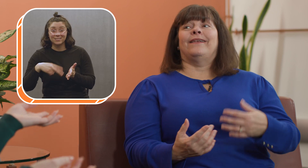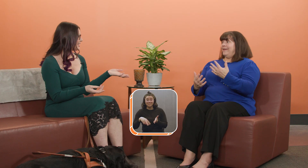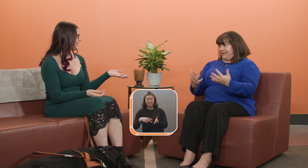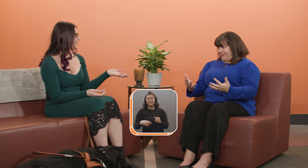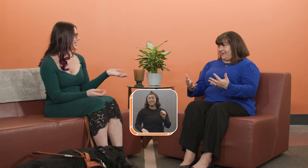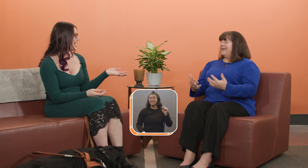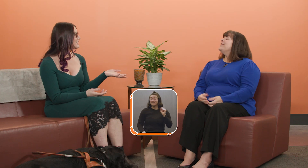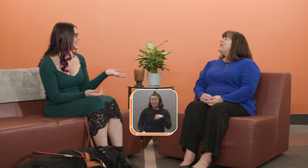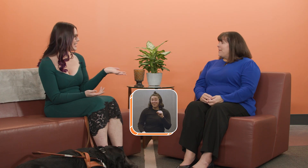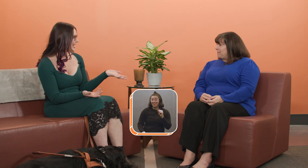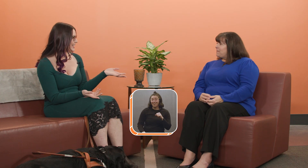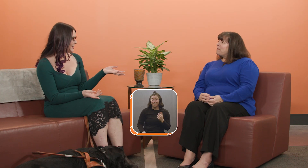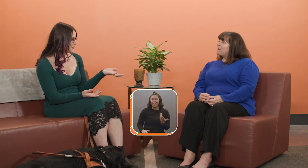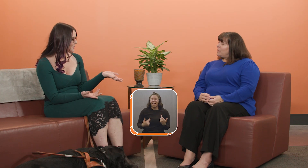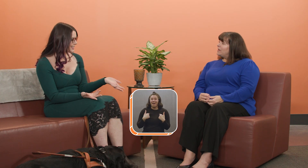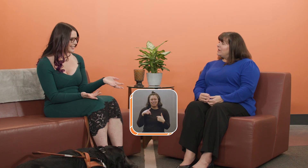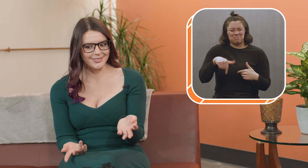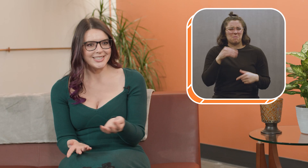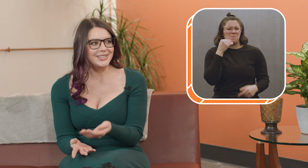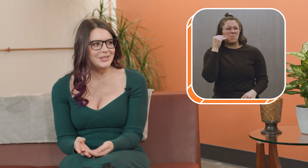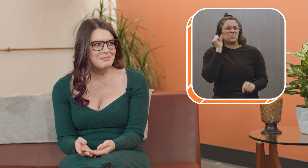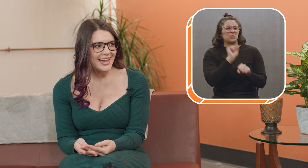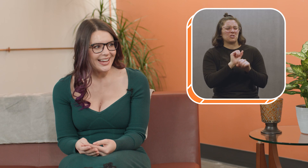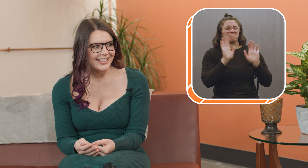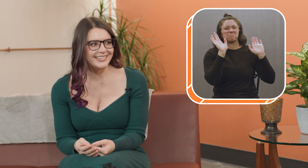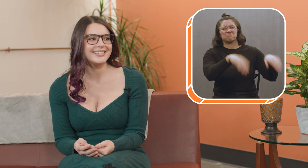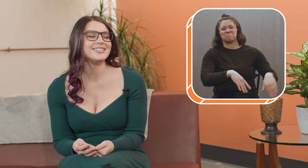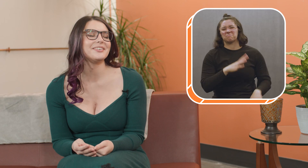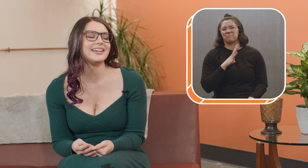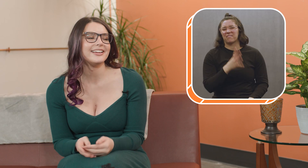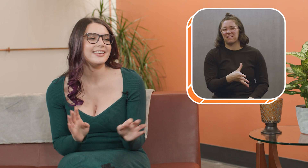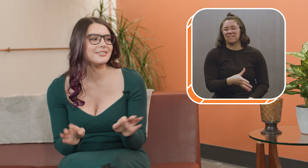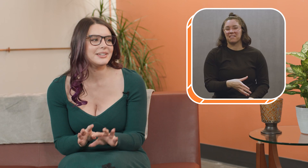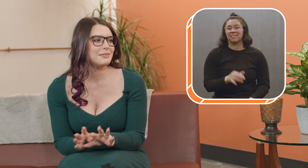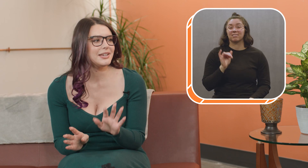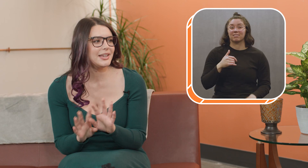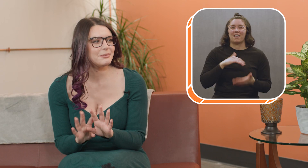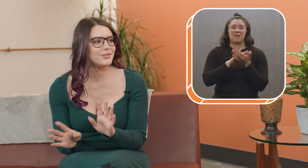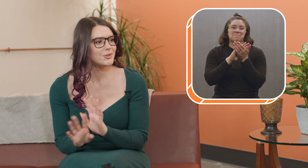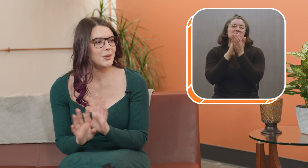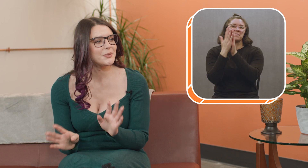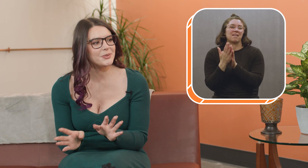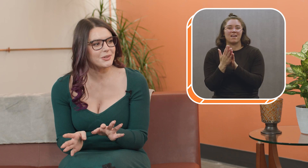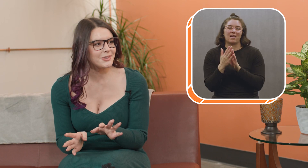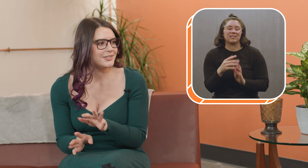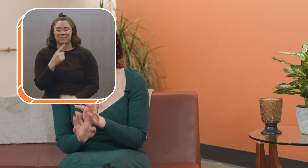Yeah, and I was like, hey, this homework stuff isn't too bad! And so that's when I became a total nerd.